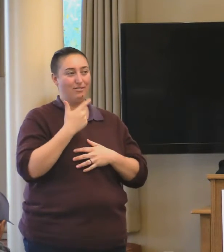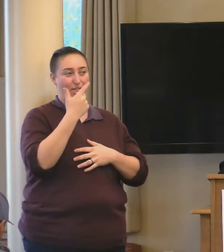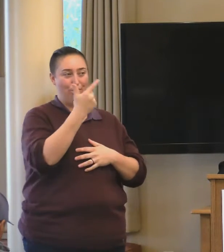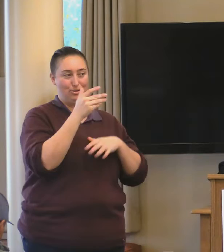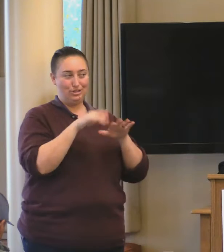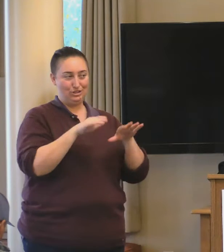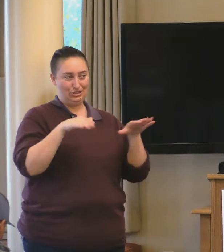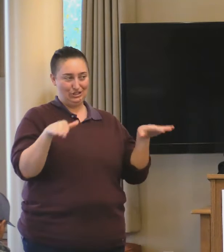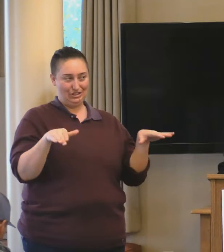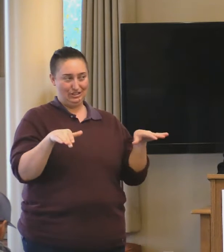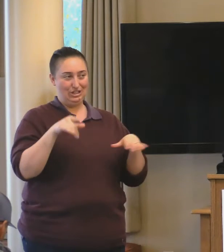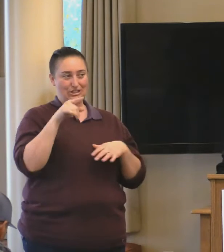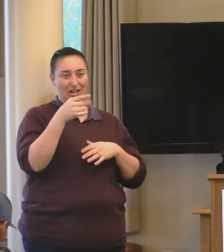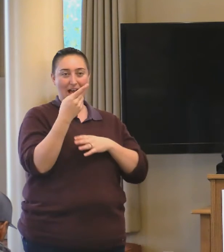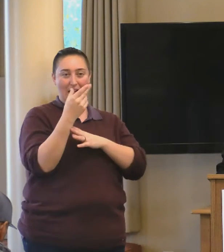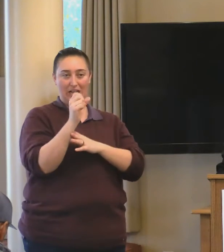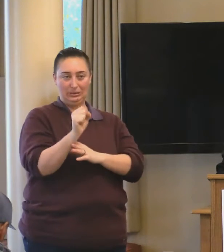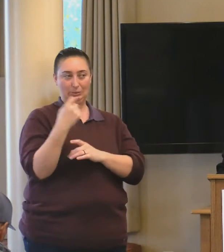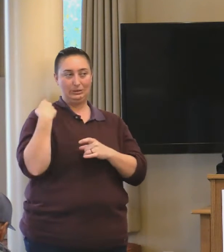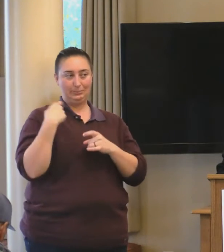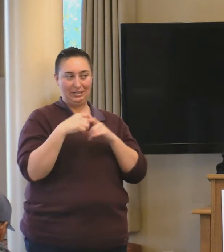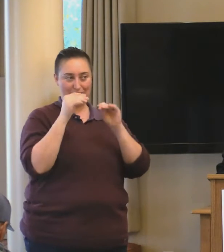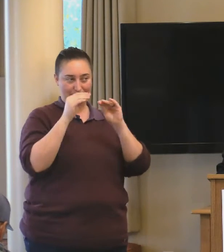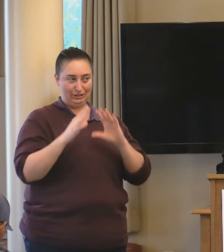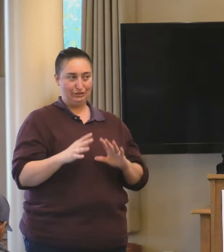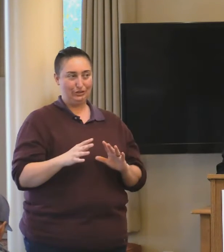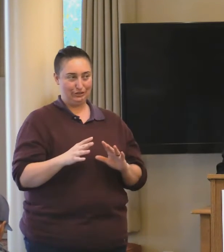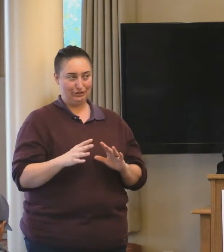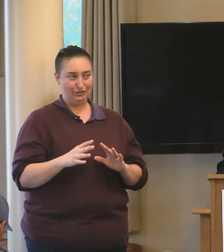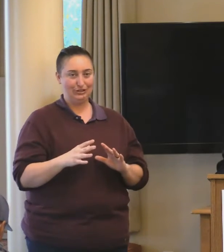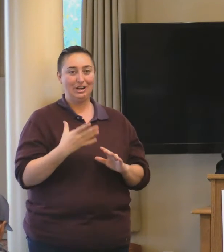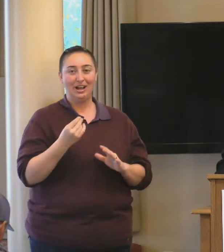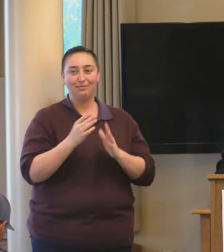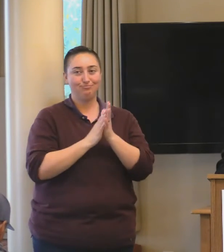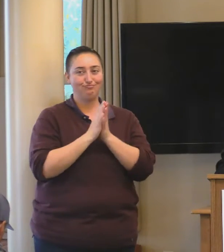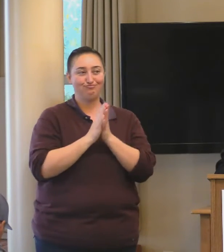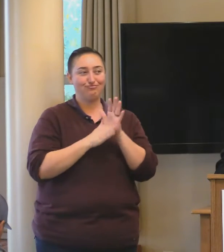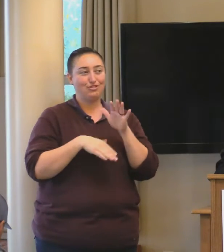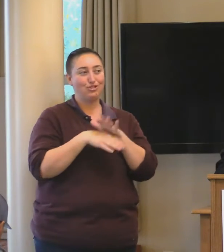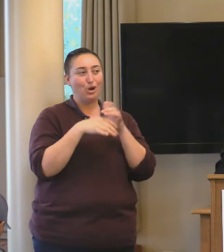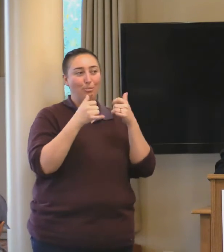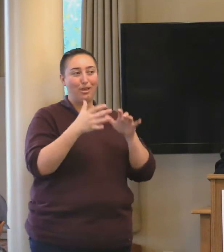Addi is married and has three children. She is a high school Spanish teacher and an avid soccer player.